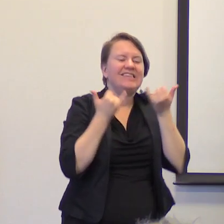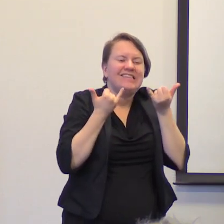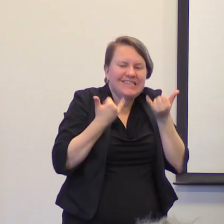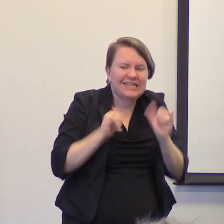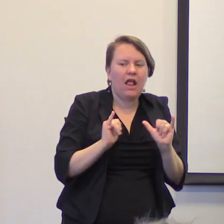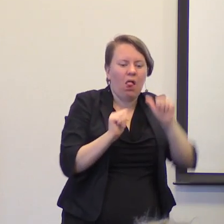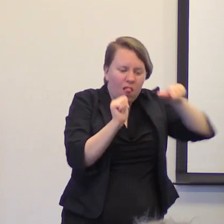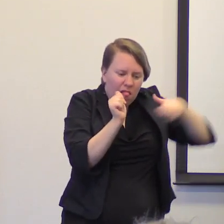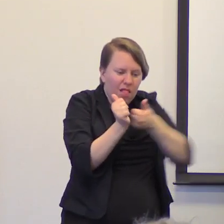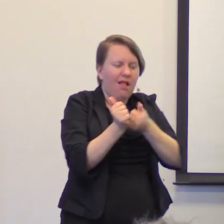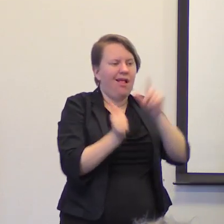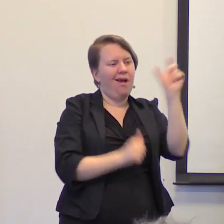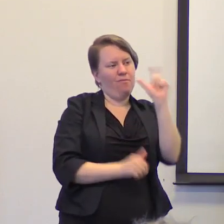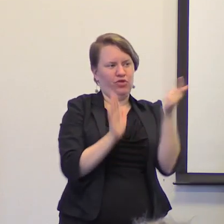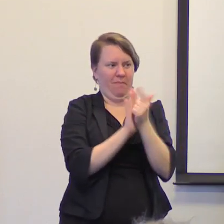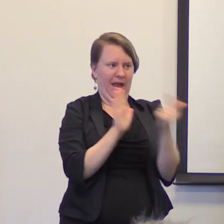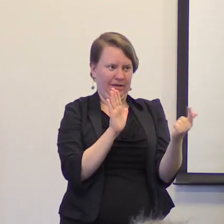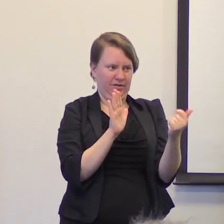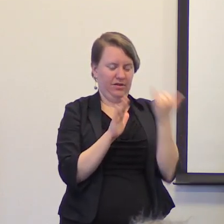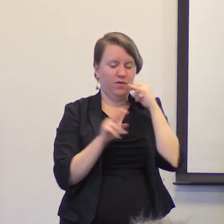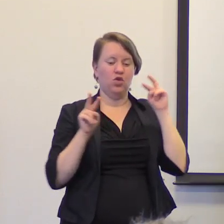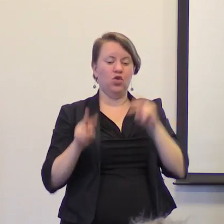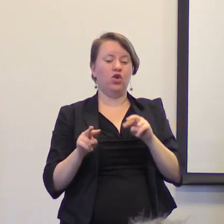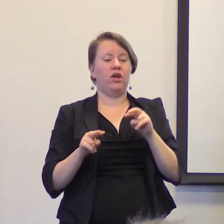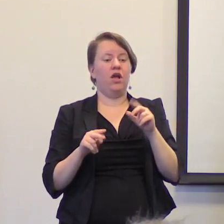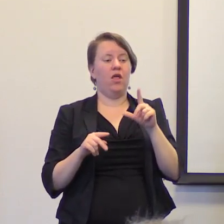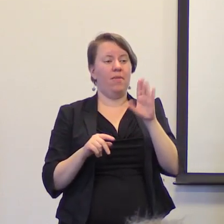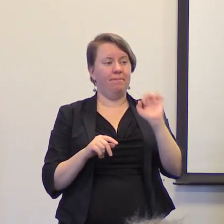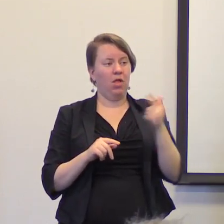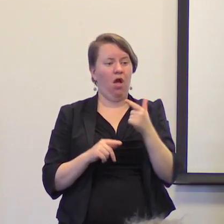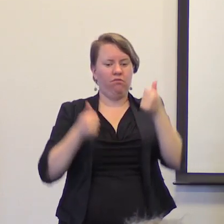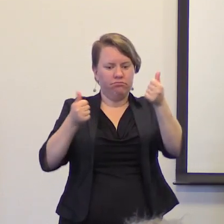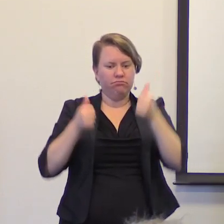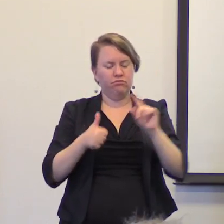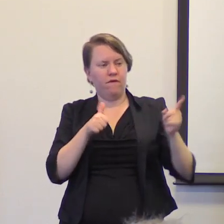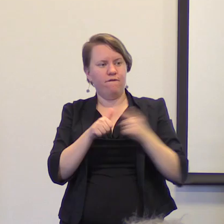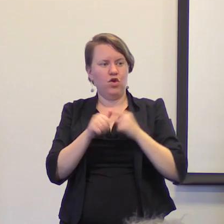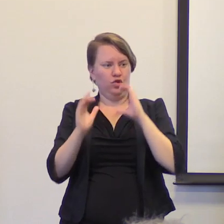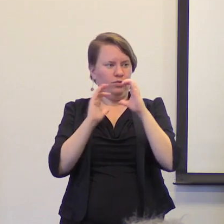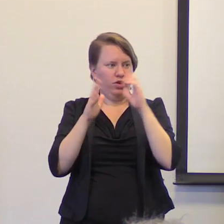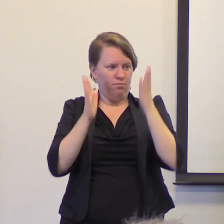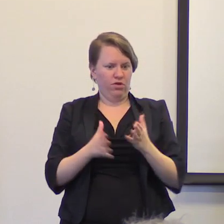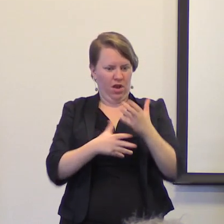If you look at the blog post that the first communications person got up about this, he